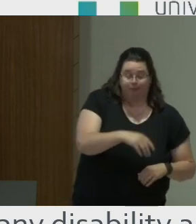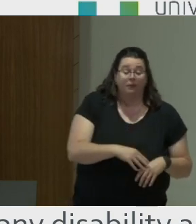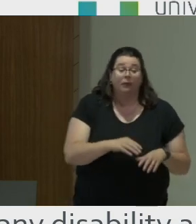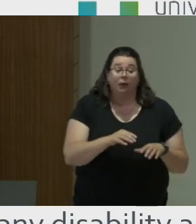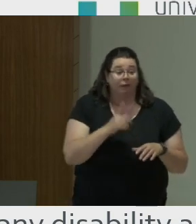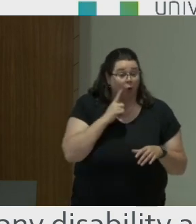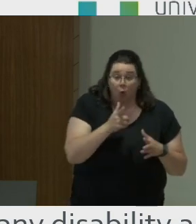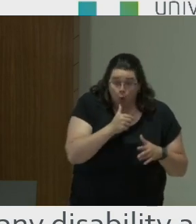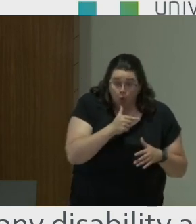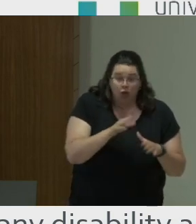are specially